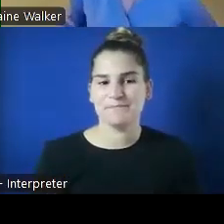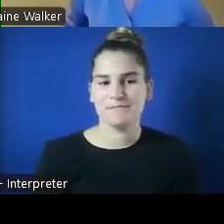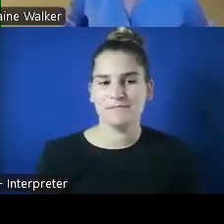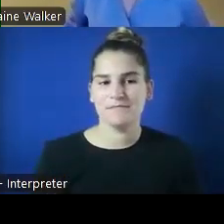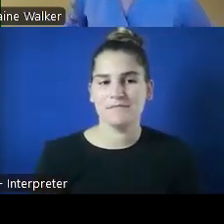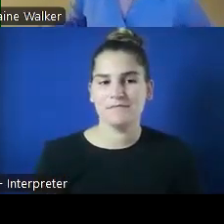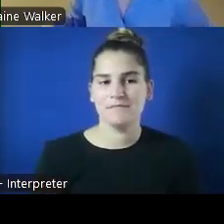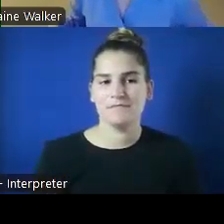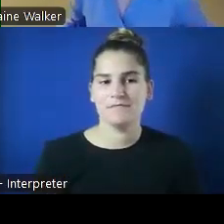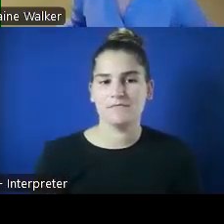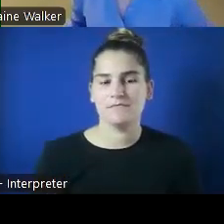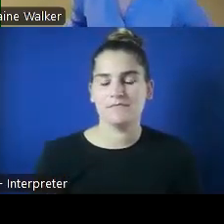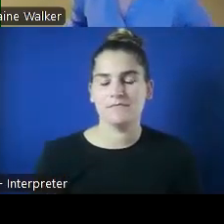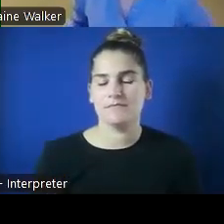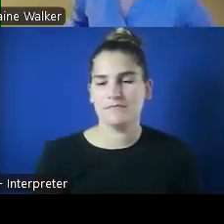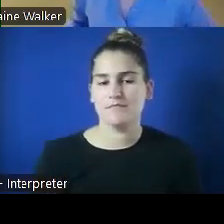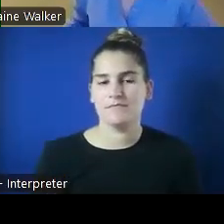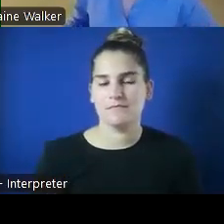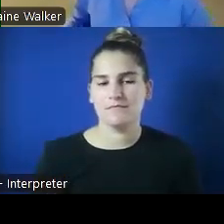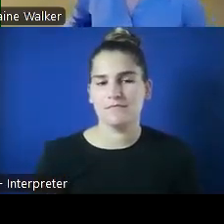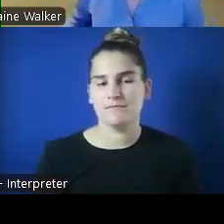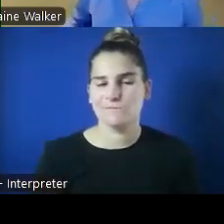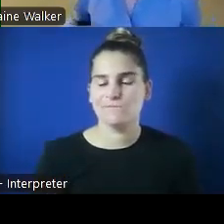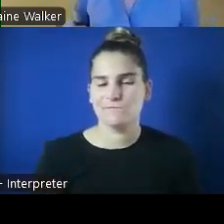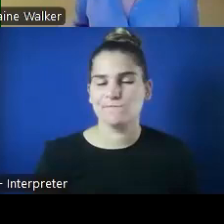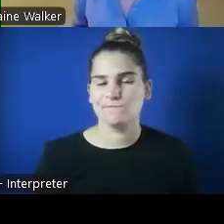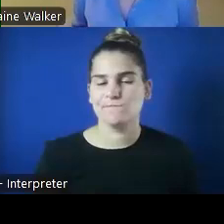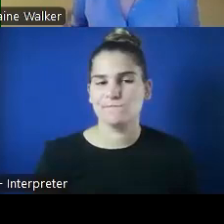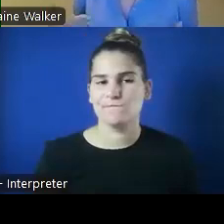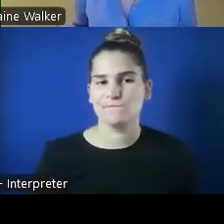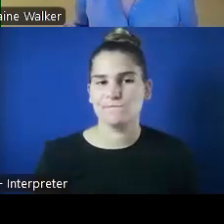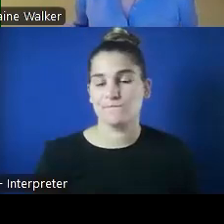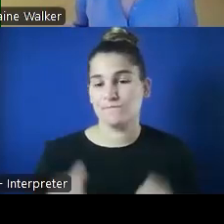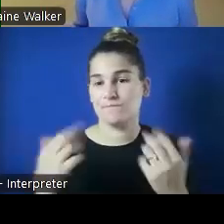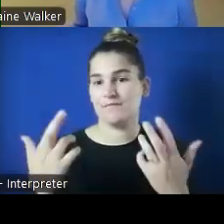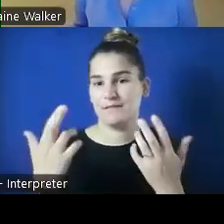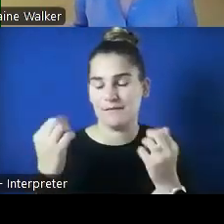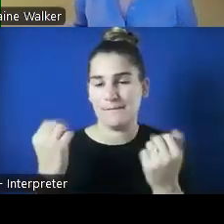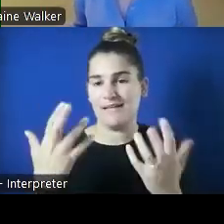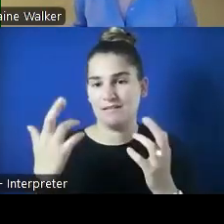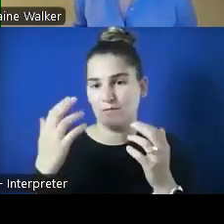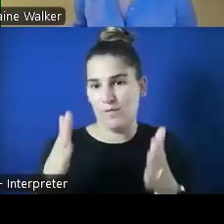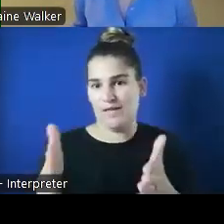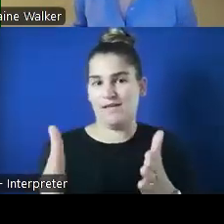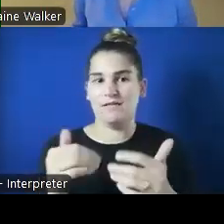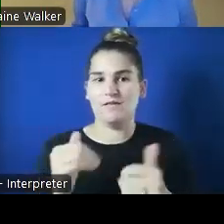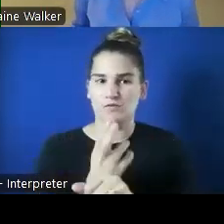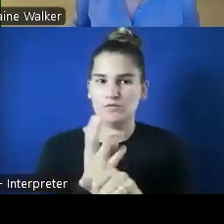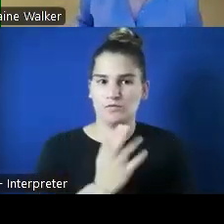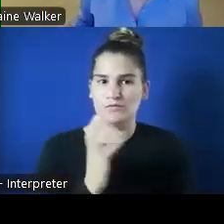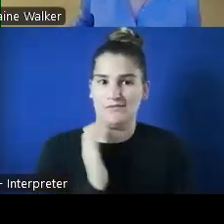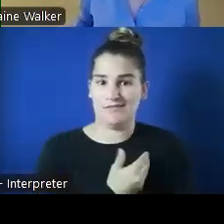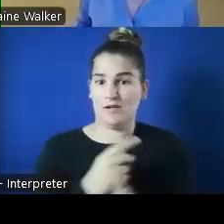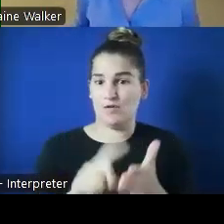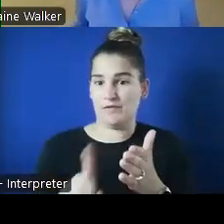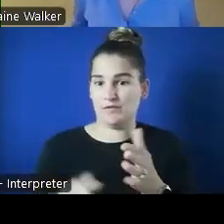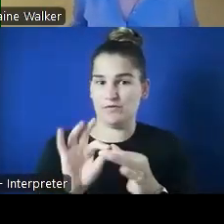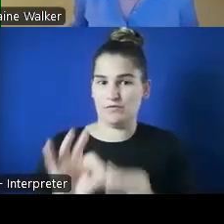well in many respects I think the results of our research using GE coding which allows us